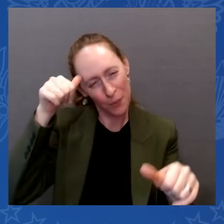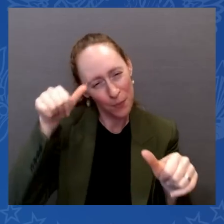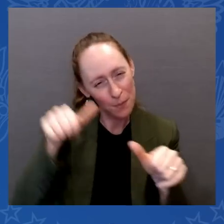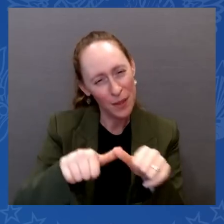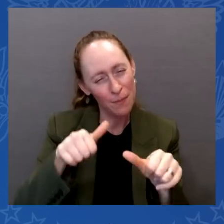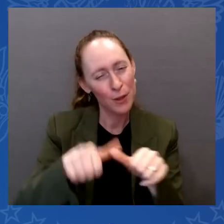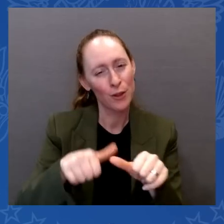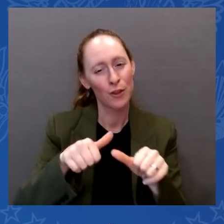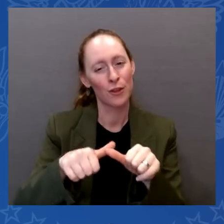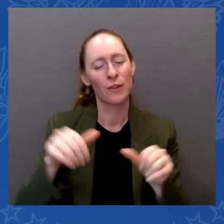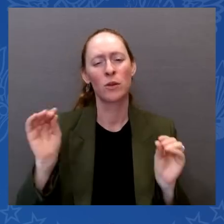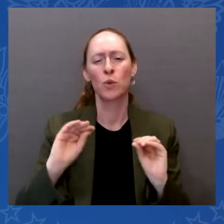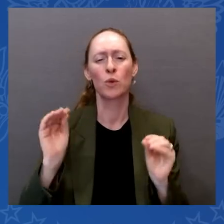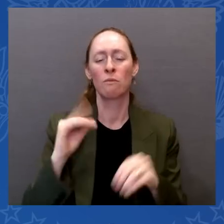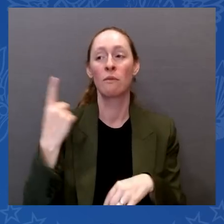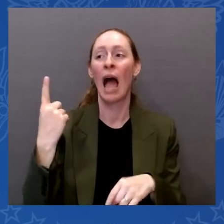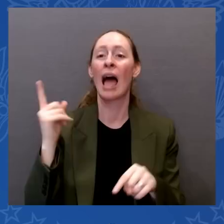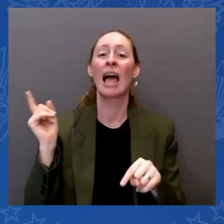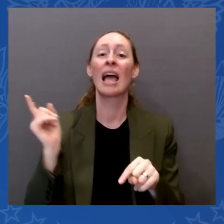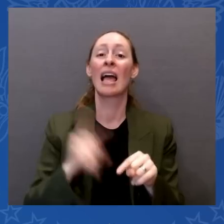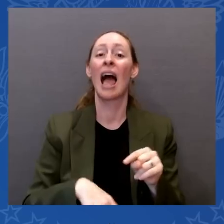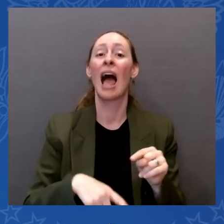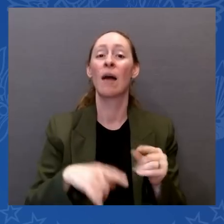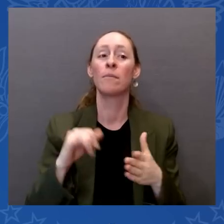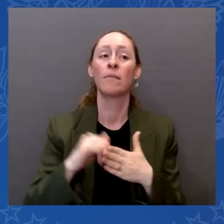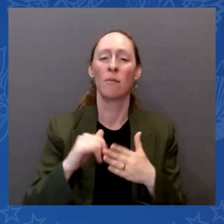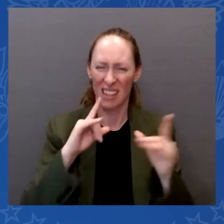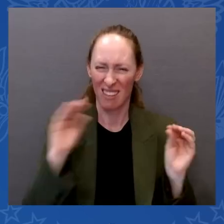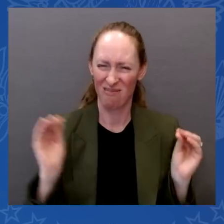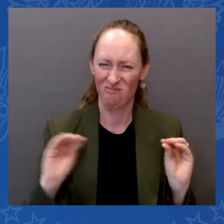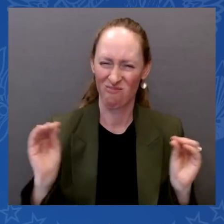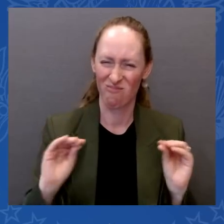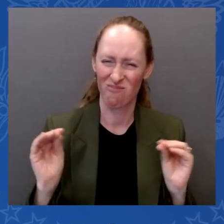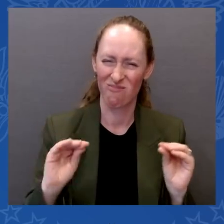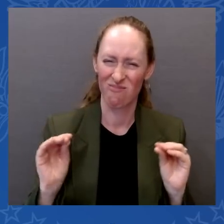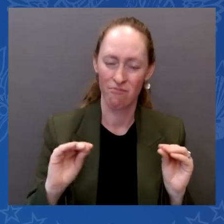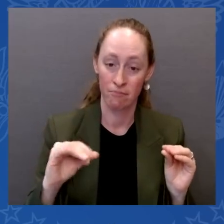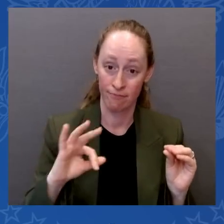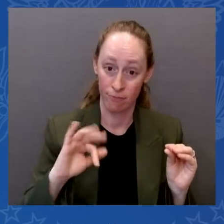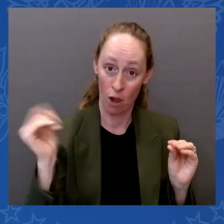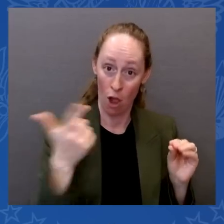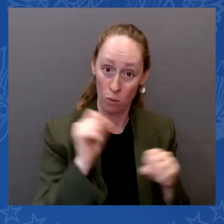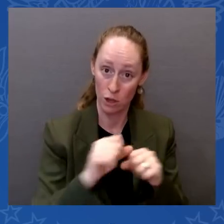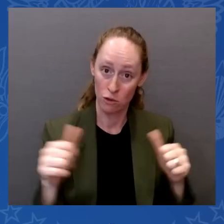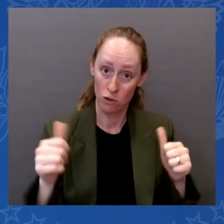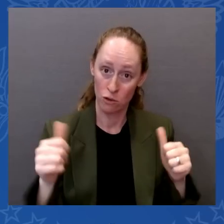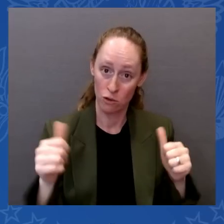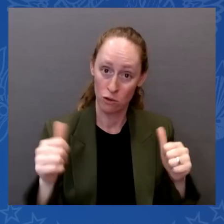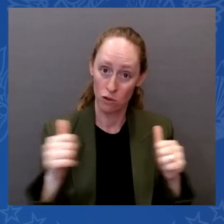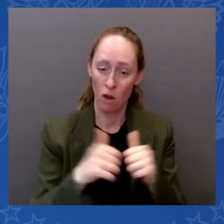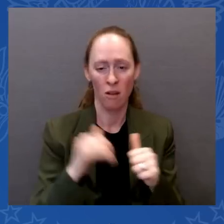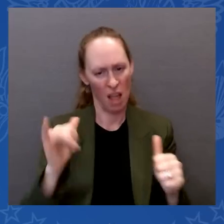when we do it together. So that's my goal: to bring us together to get more done. And I look in this room,